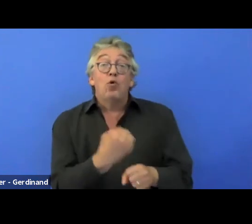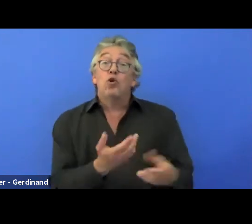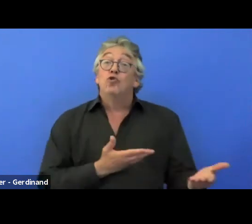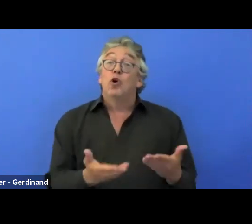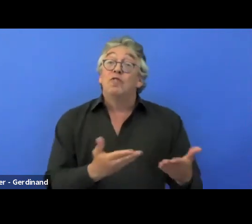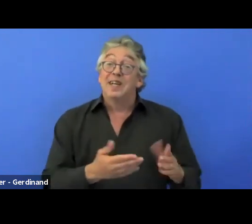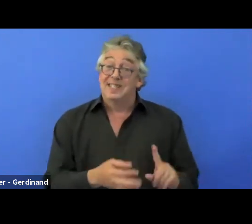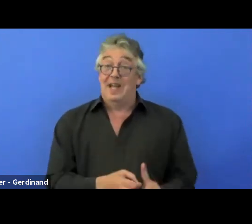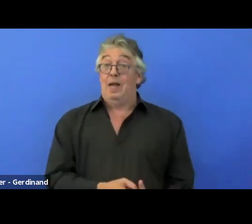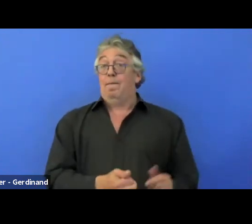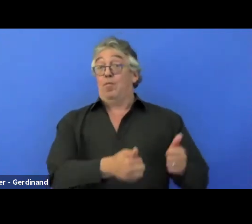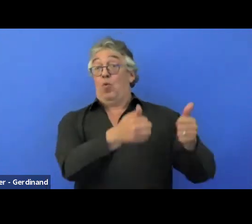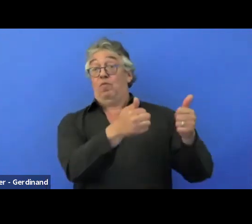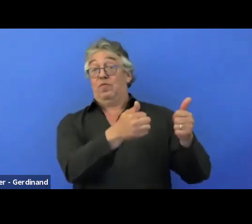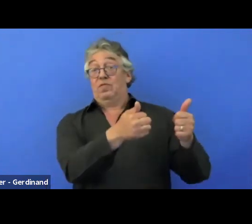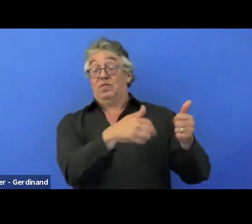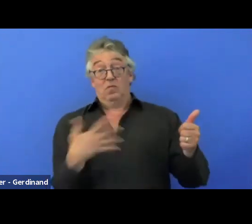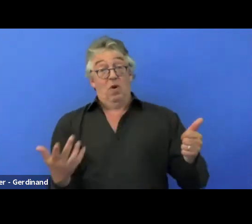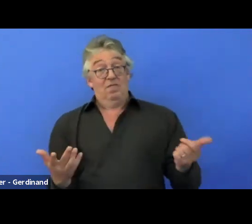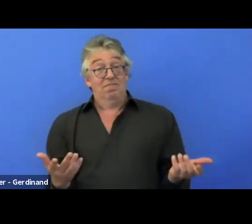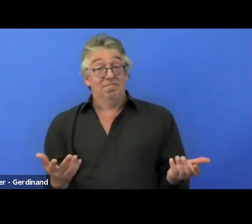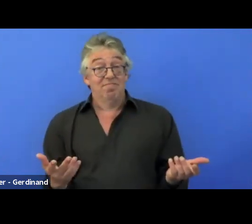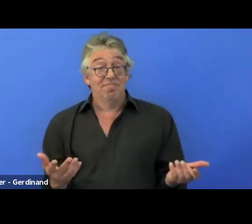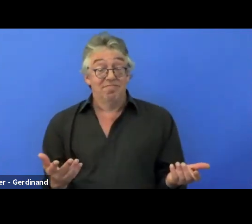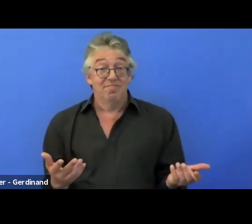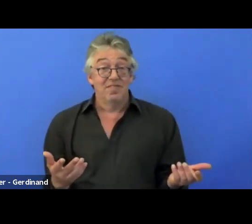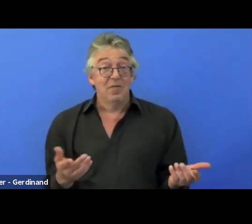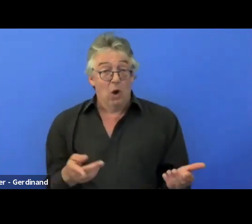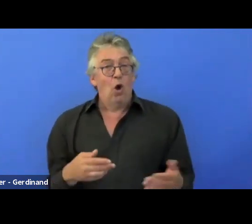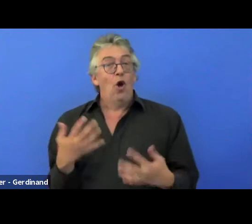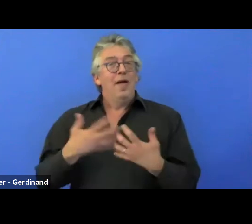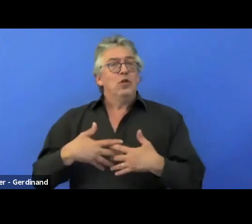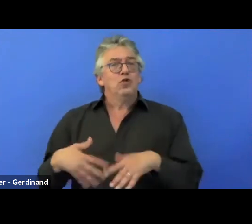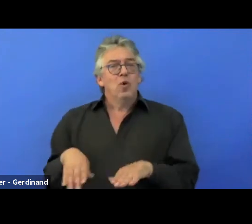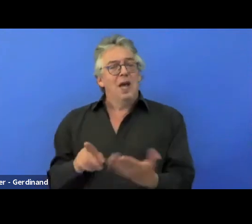because it gives a common approach to implementing accessibility.